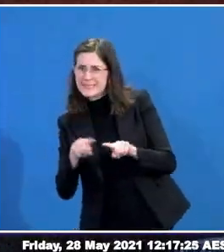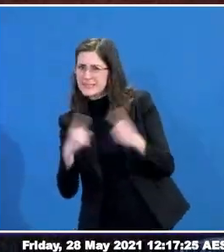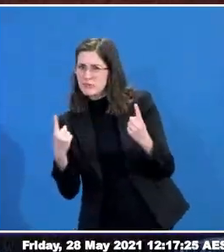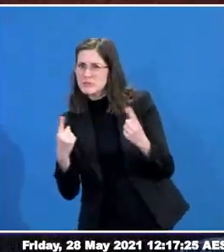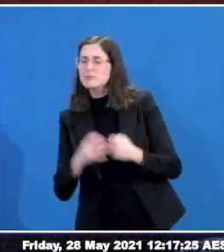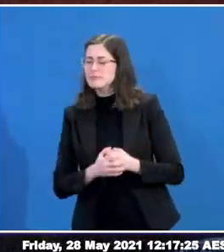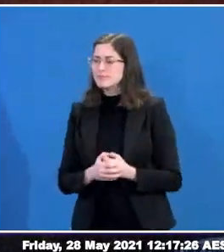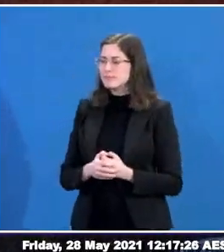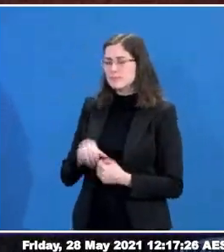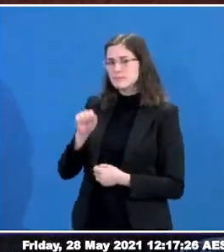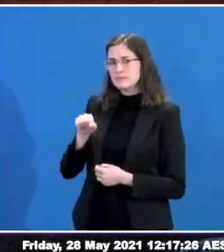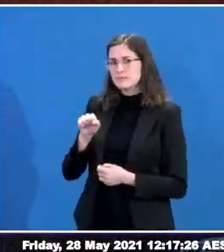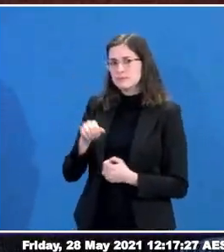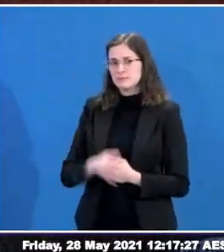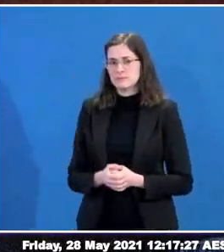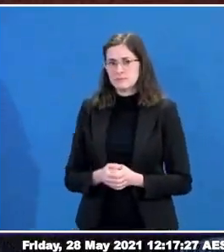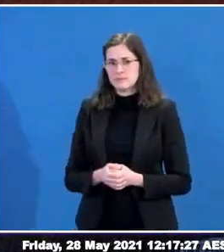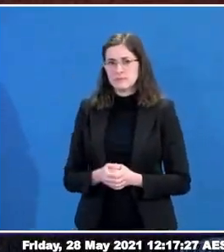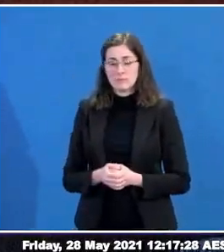Is it fair to say that what you are doing in this final version is